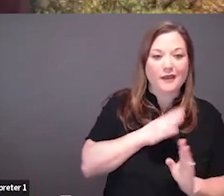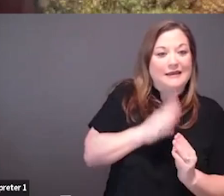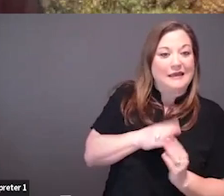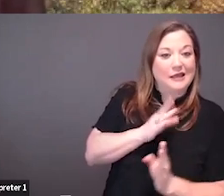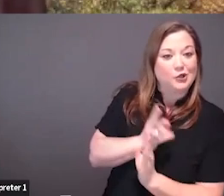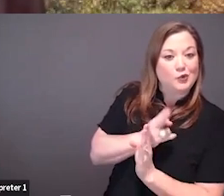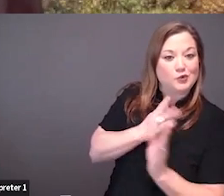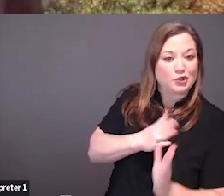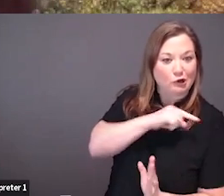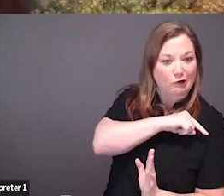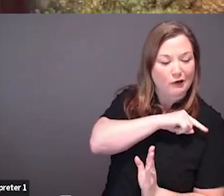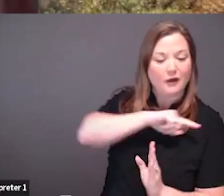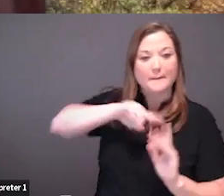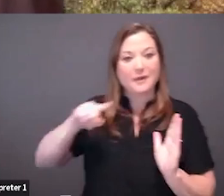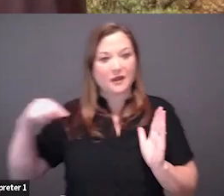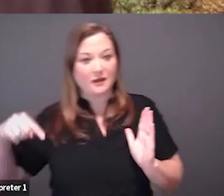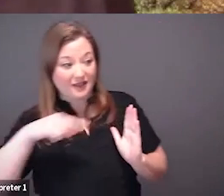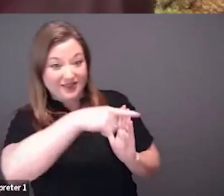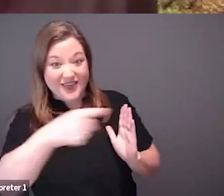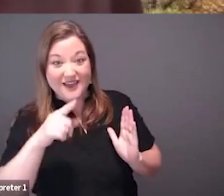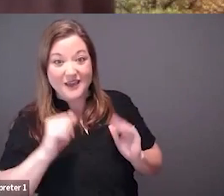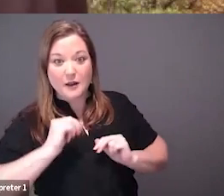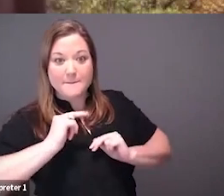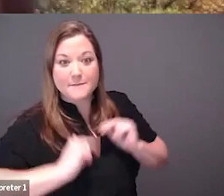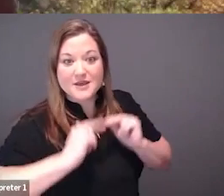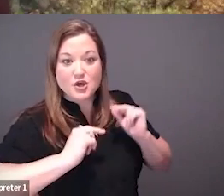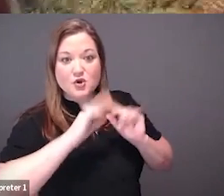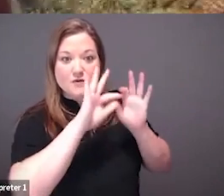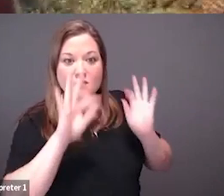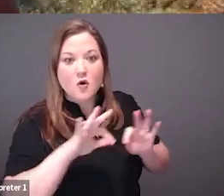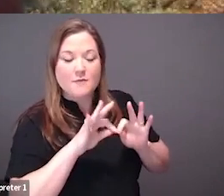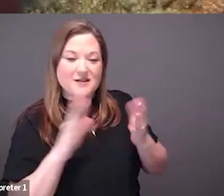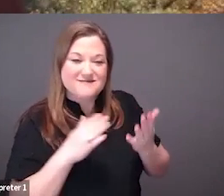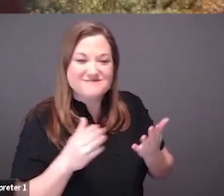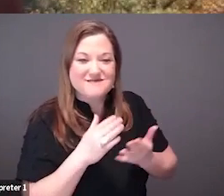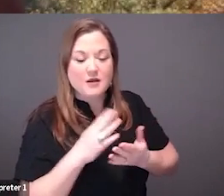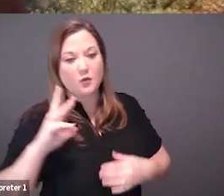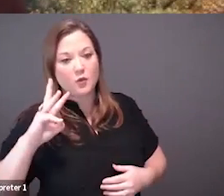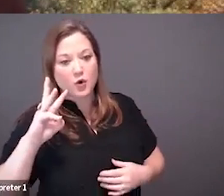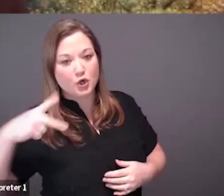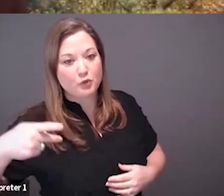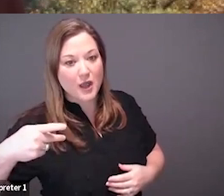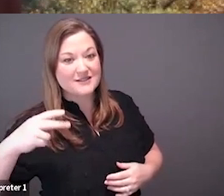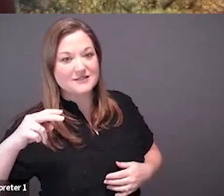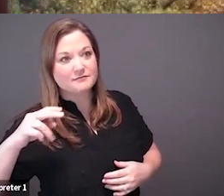but also build forms and navigate the admin and the WordPress admin. That's looking like another wilderness.